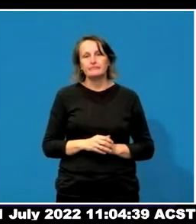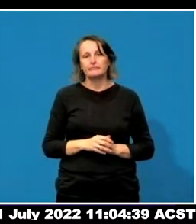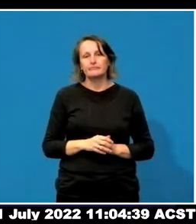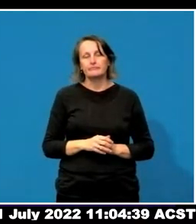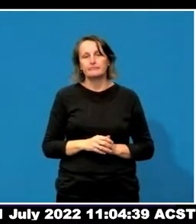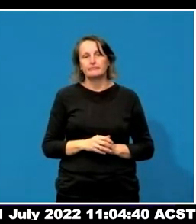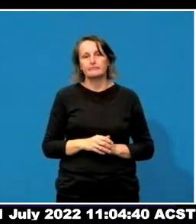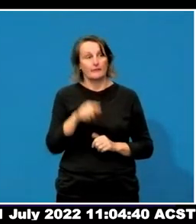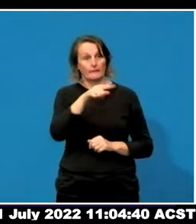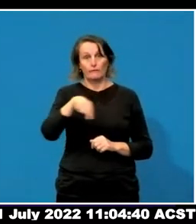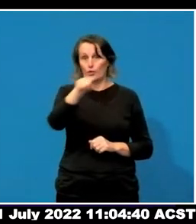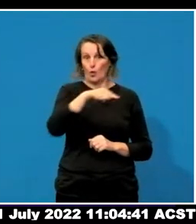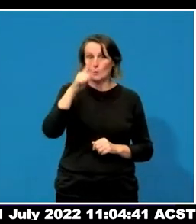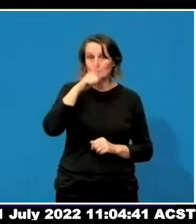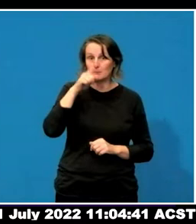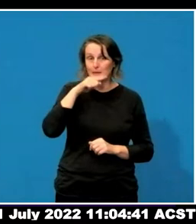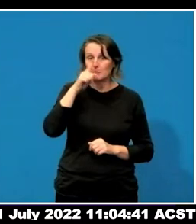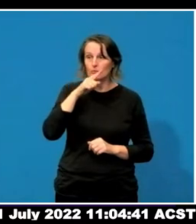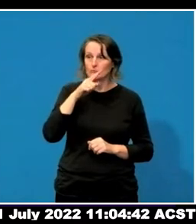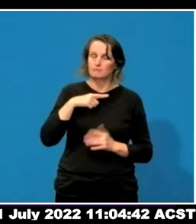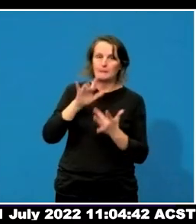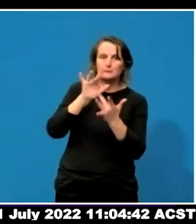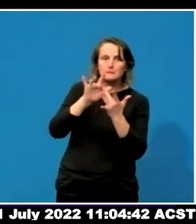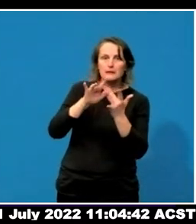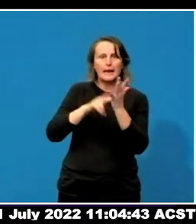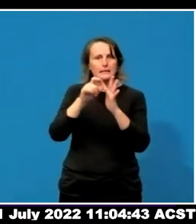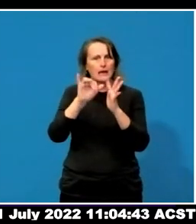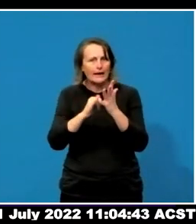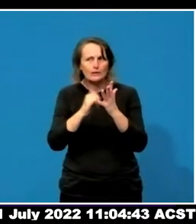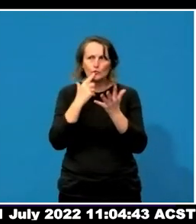disability support services in their communities on the lands is difficult.